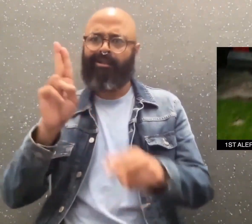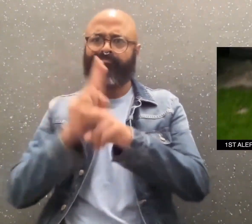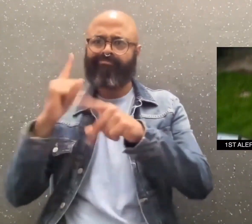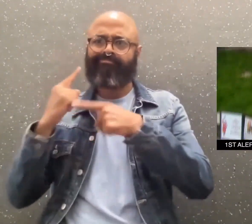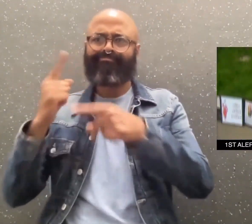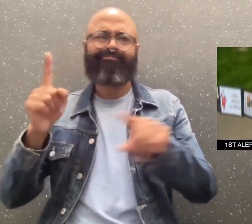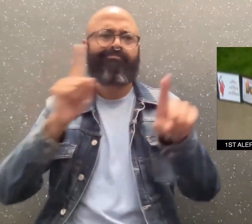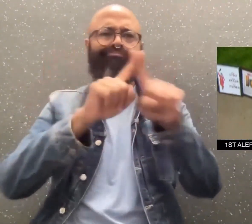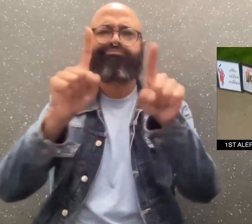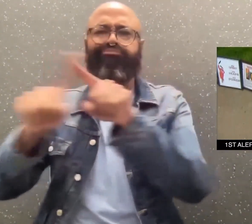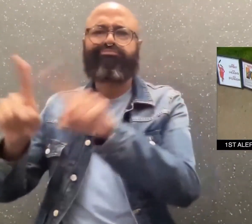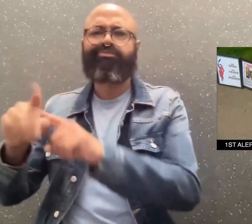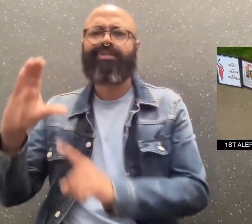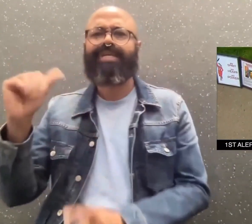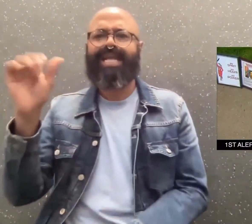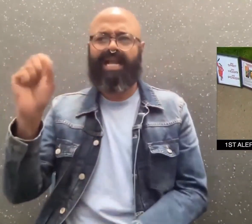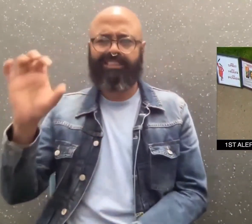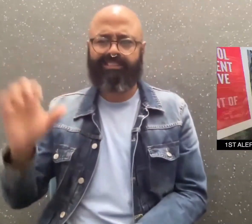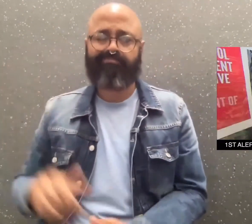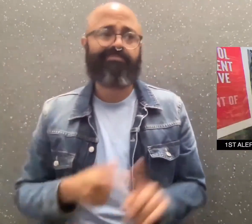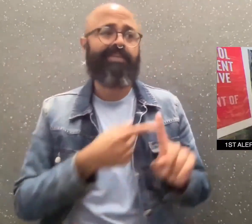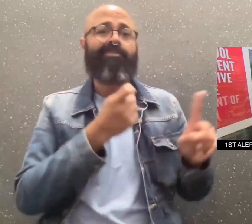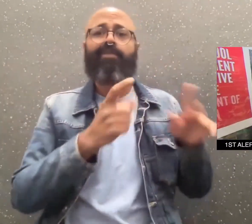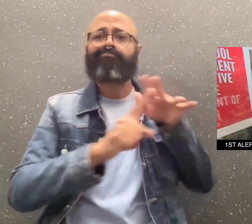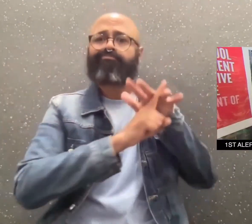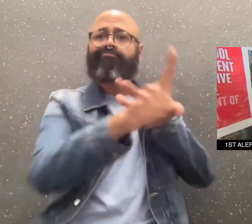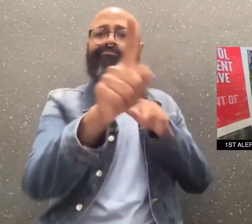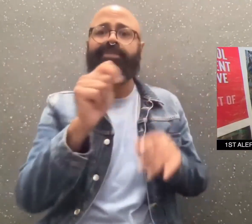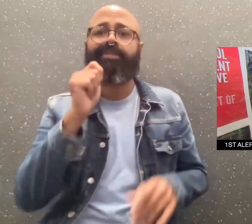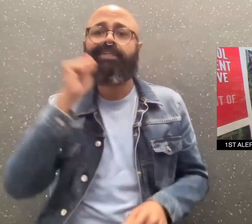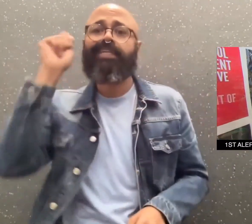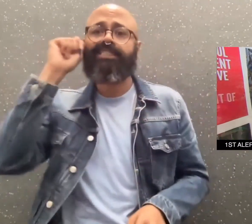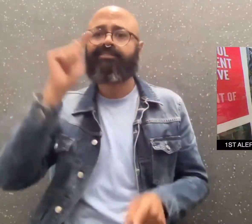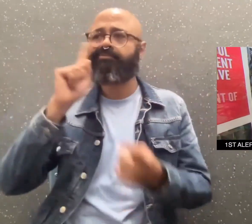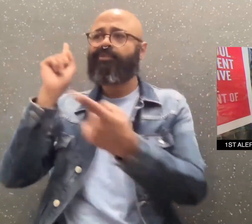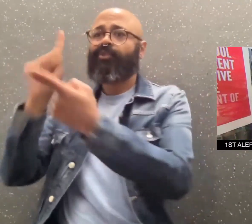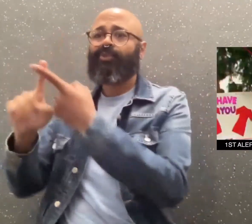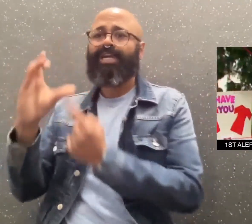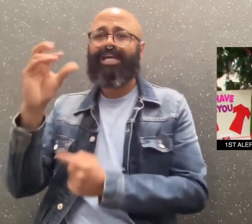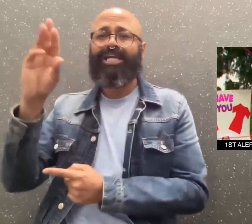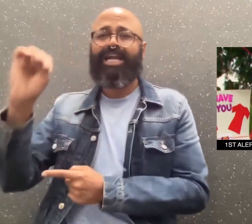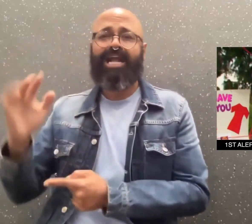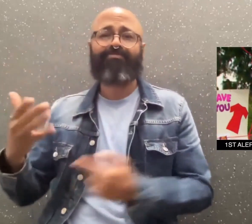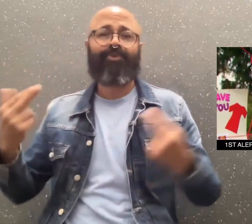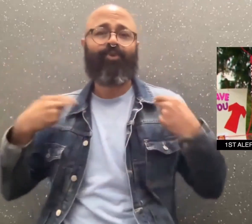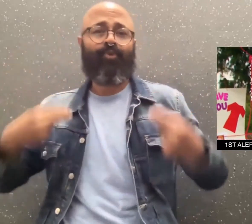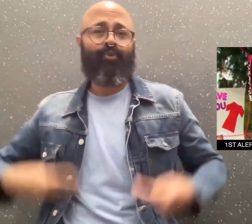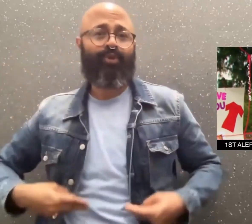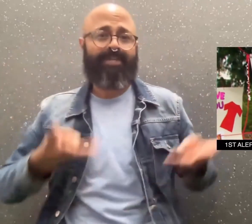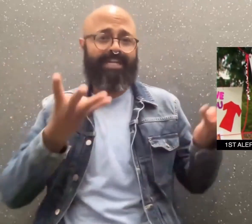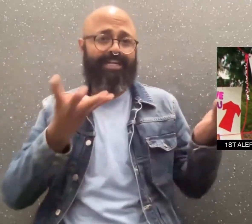It has been used in several cases from runaway teens to crimes like human trafficking.